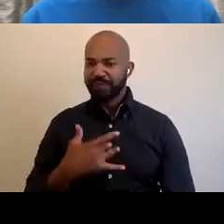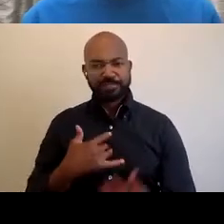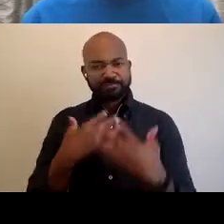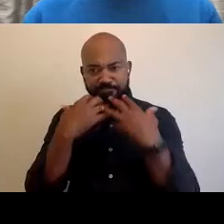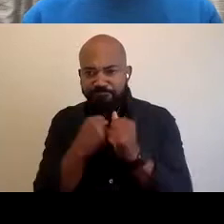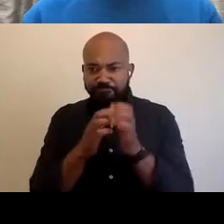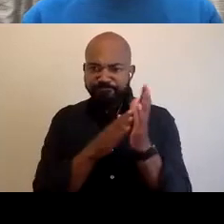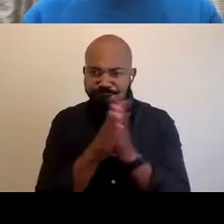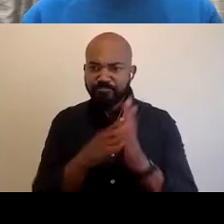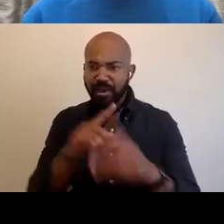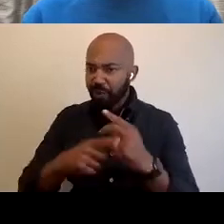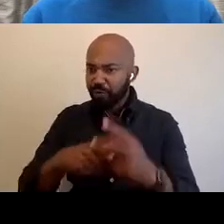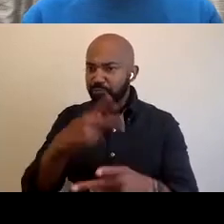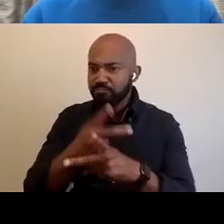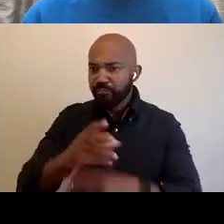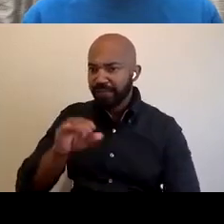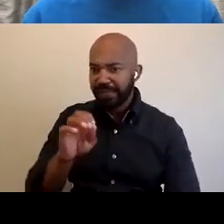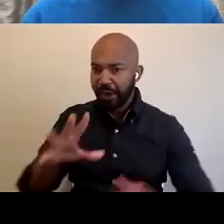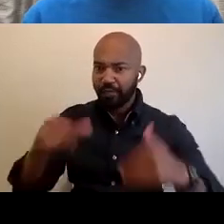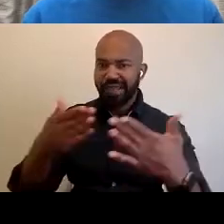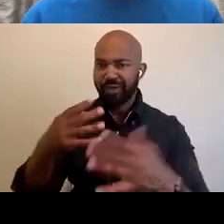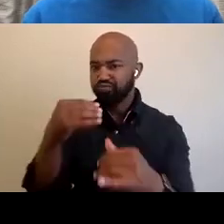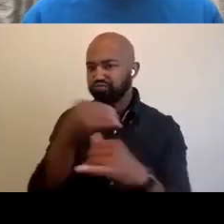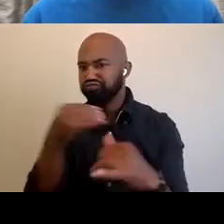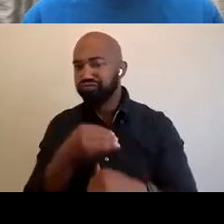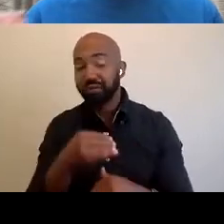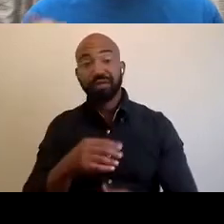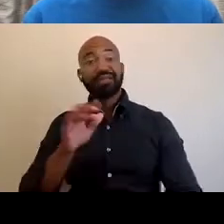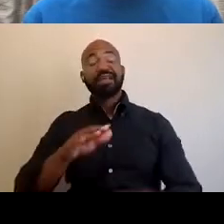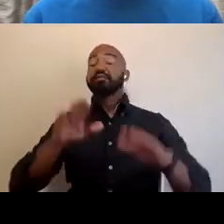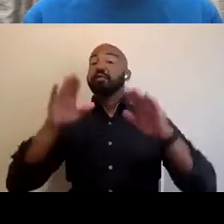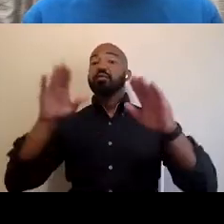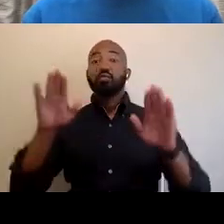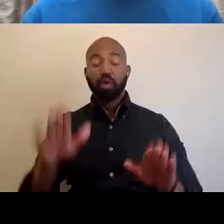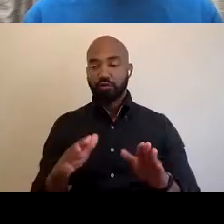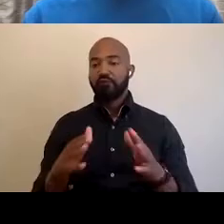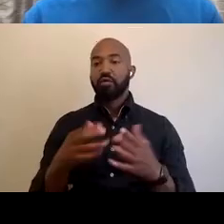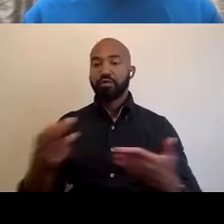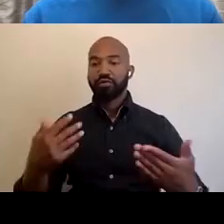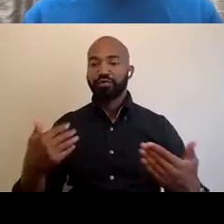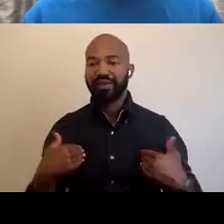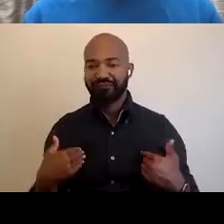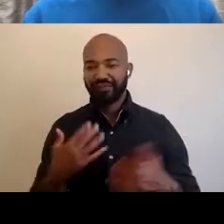and it's just a dynamic resource that we have. And the exciting thing, too,